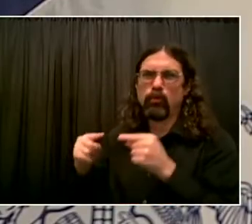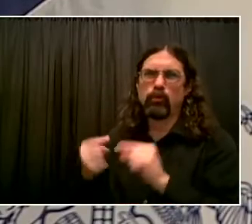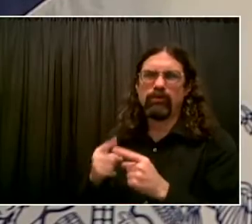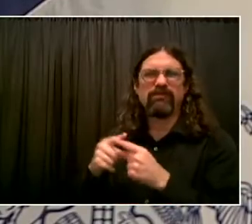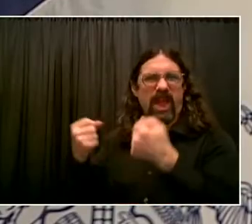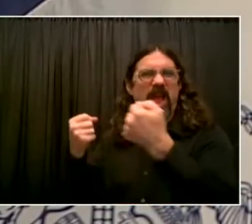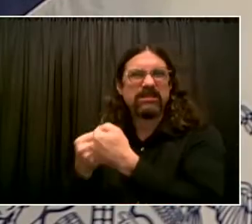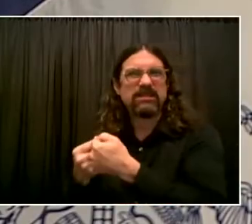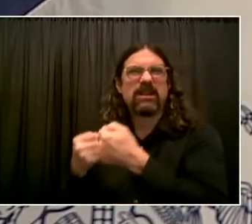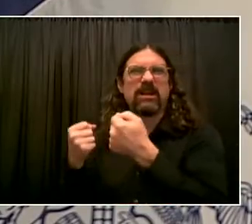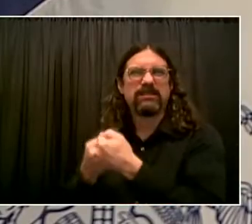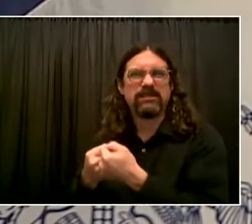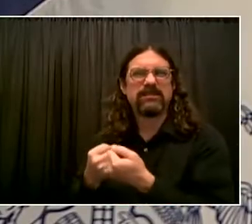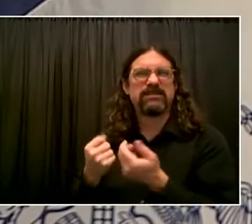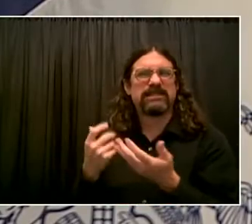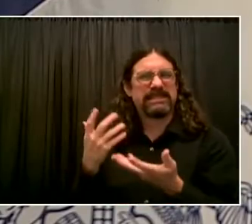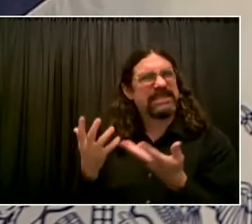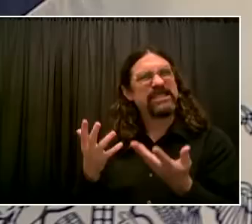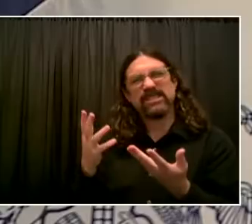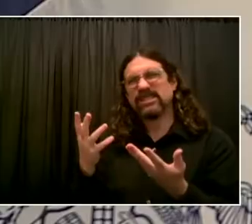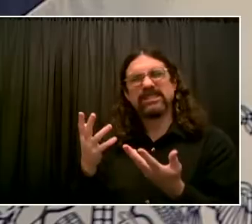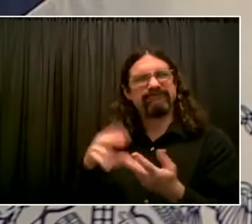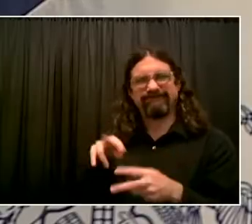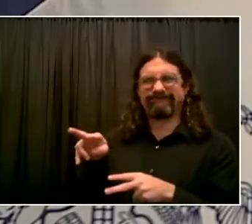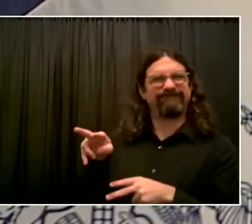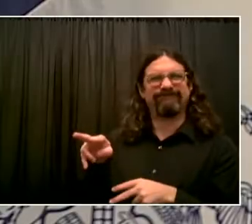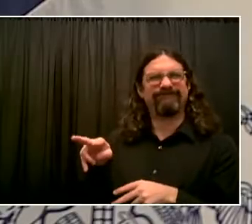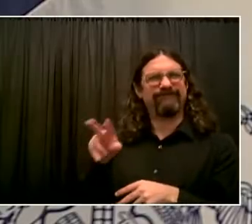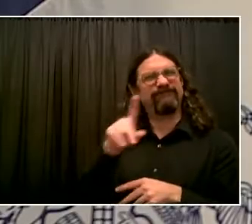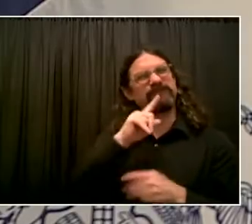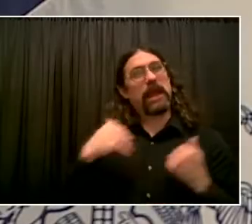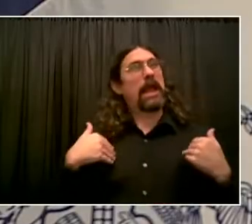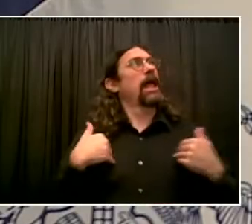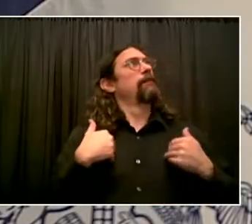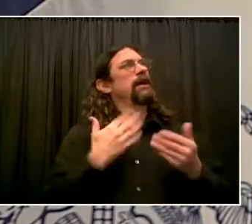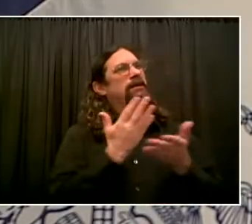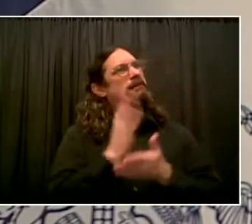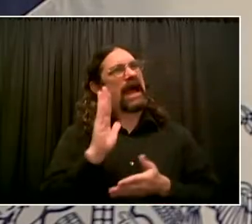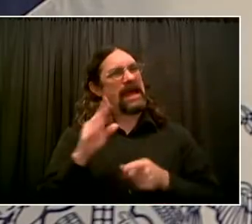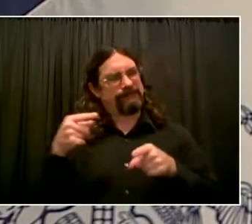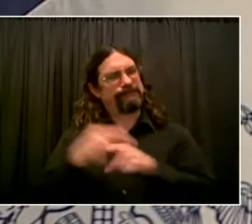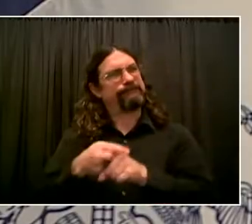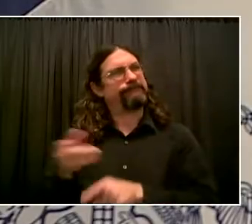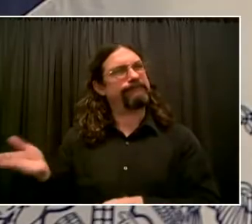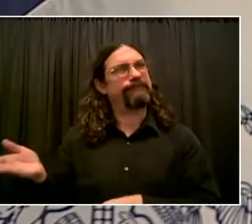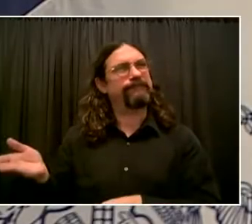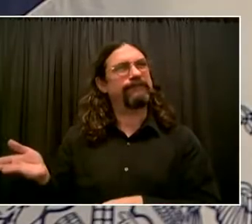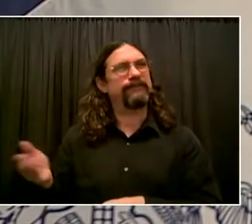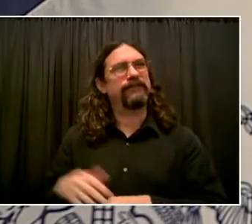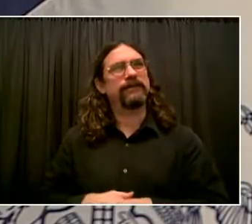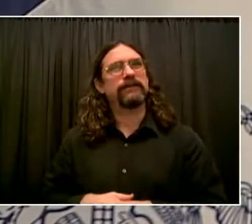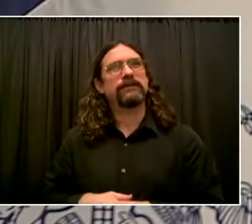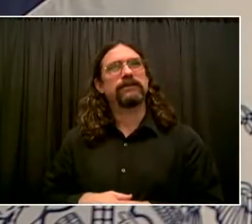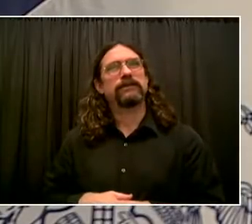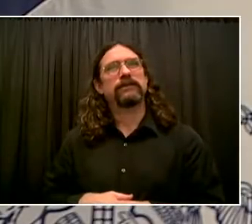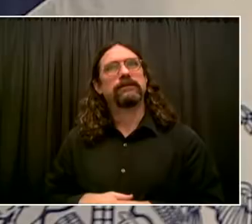CONDITIONS THE HORSES ARE IN, I DON'T THINK IT IS RIGHT. I DON'T THINK IT IS FAIR. I FEEL THE SAME WAY THAT SO MANY PEOPLE DO ABOUT CIRCUSES.